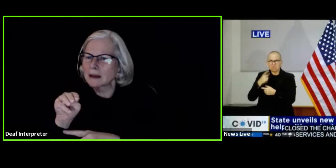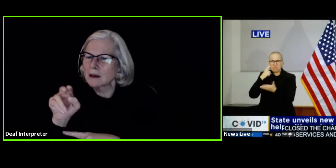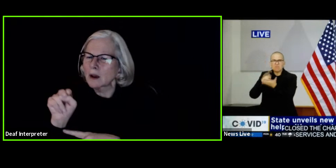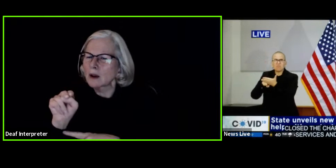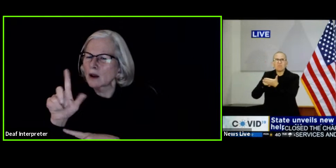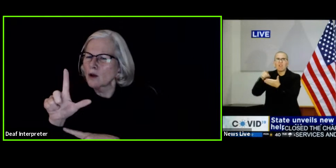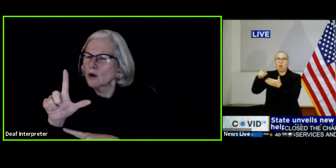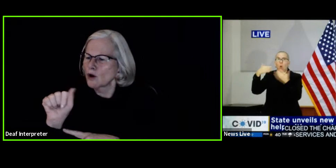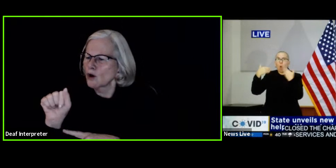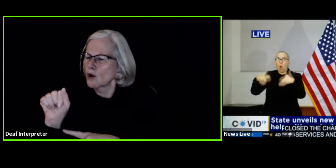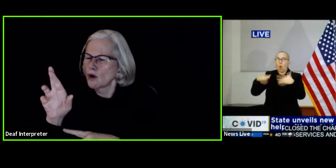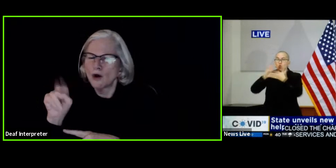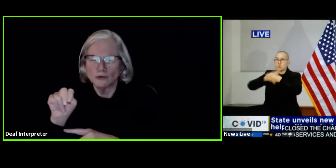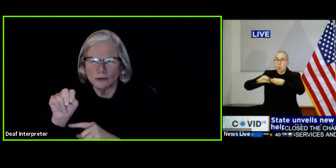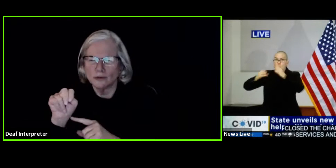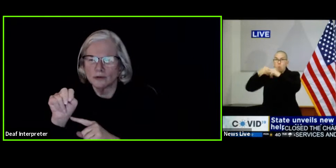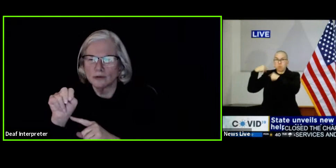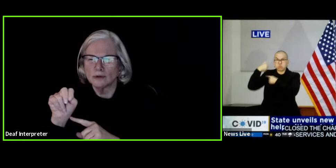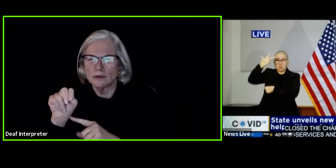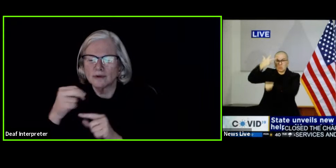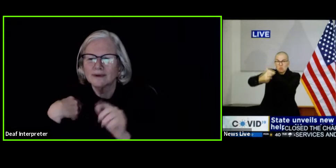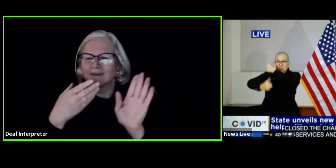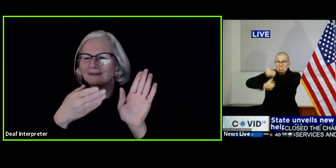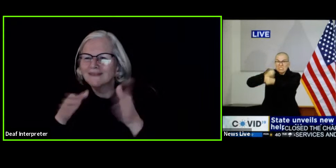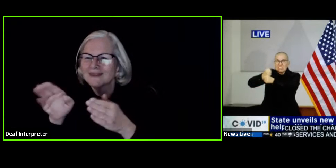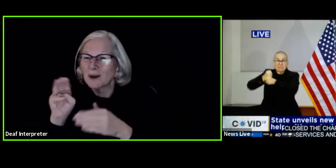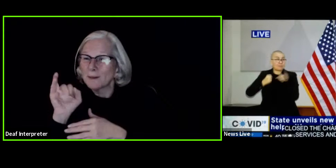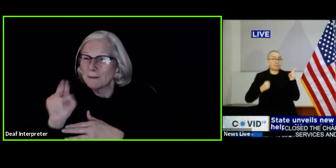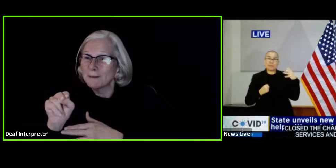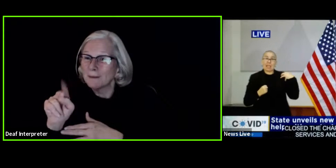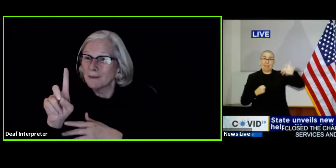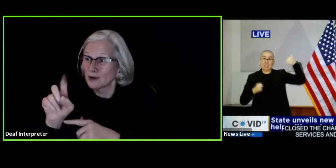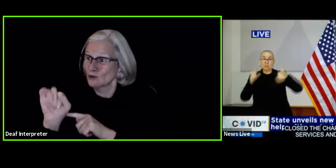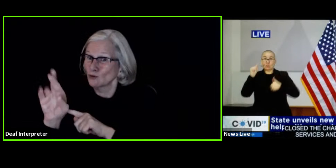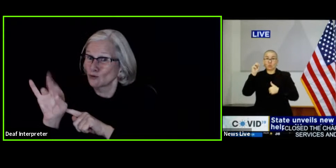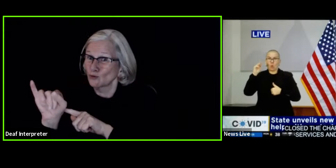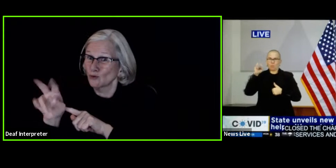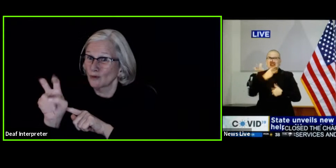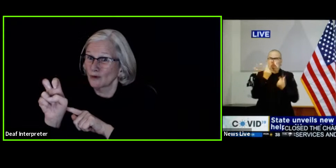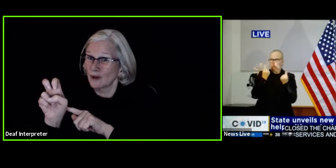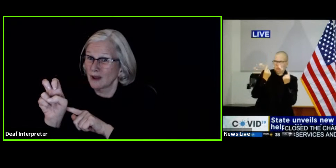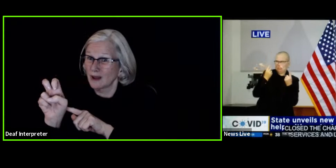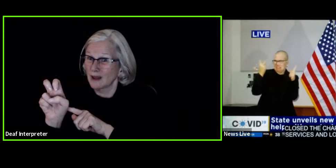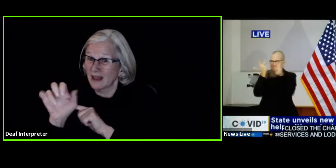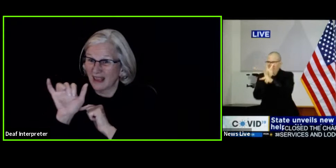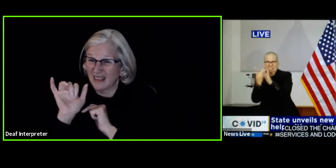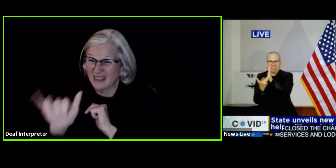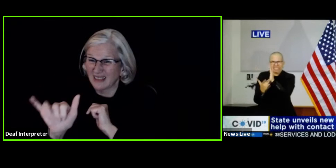COMMISSIONER TOMES DID THAT WHILE WE SIMULTANEOUSLY MOVED AN ENTIRE LOTTERY SYSTEM